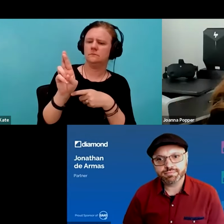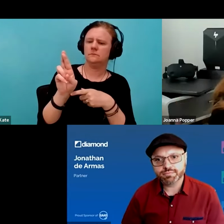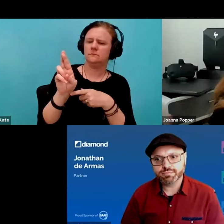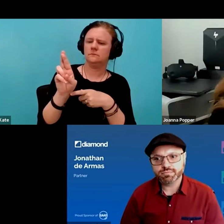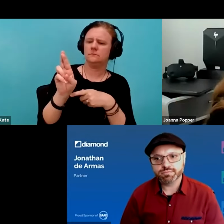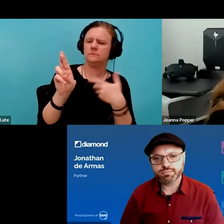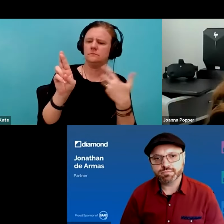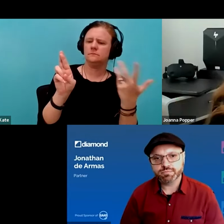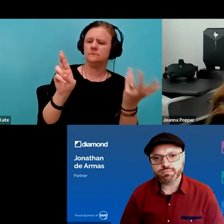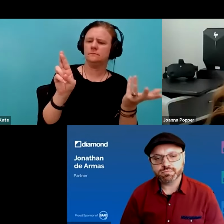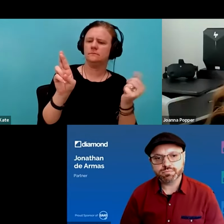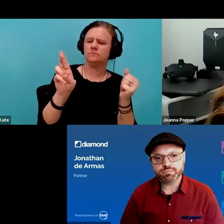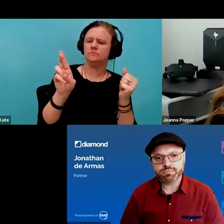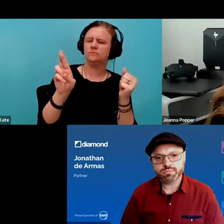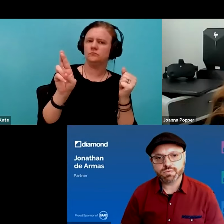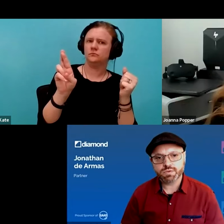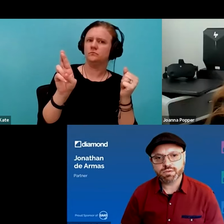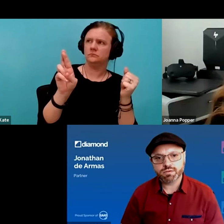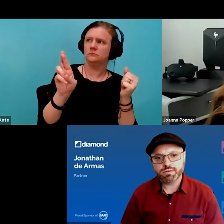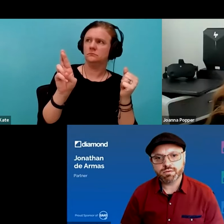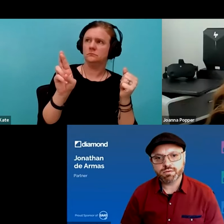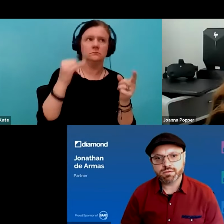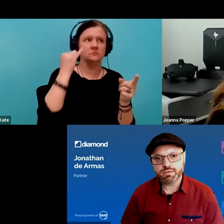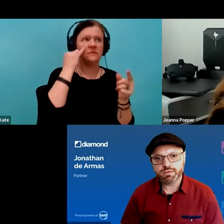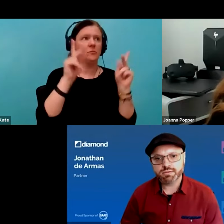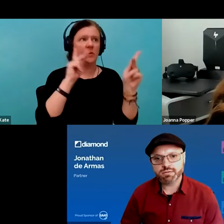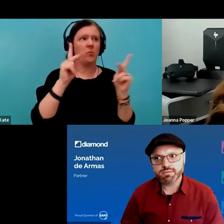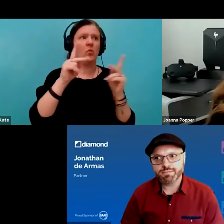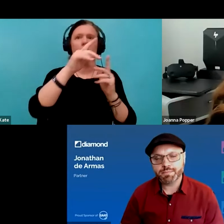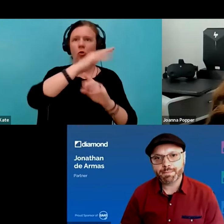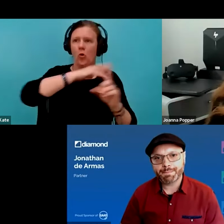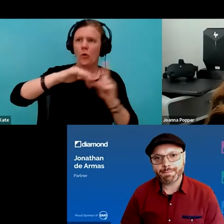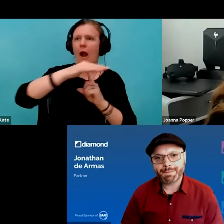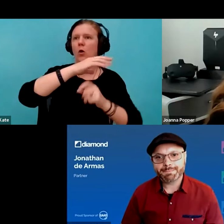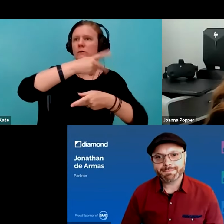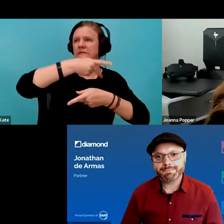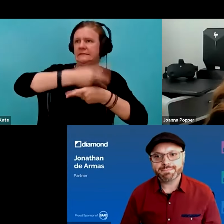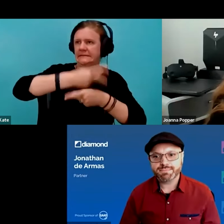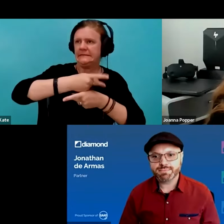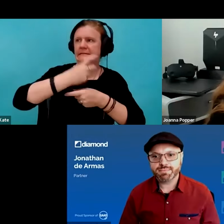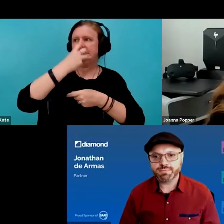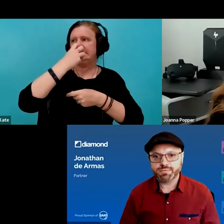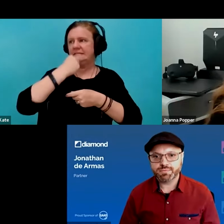people who are going to be around, you know, around and caring for be better